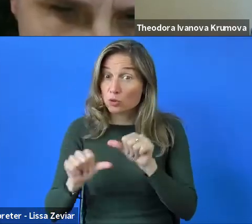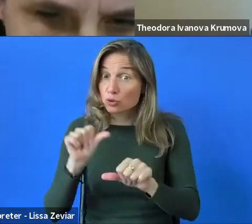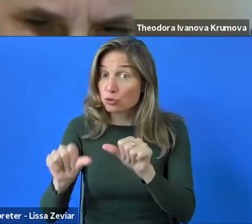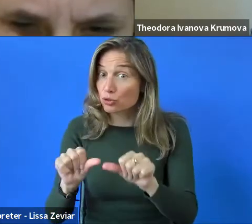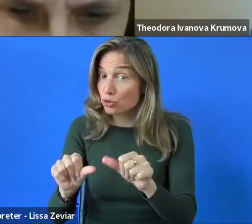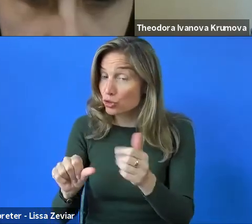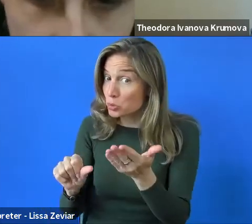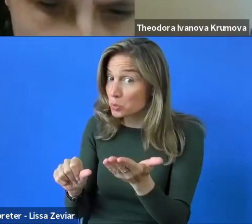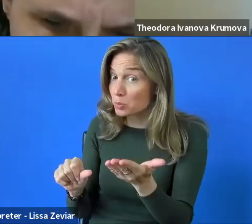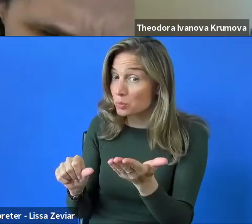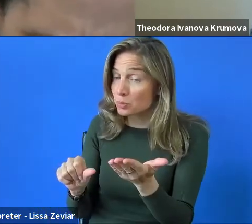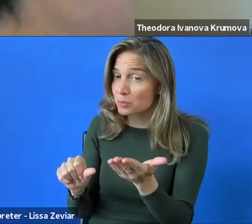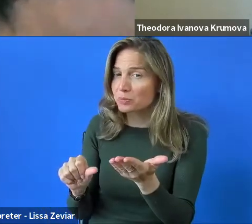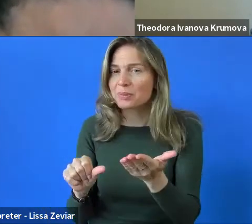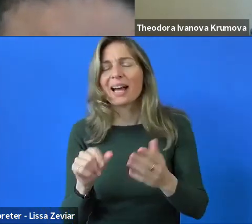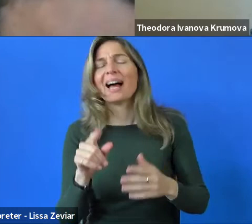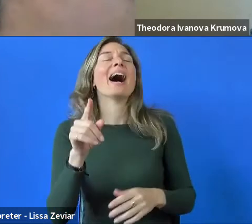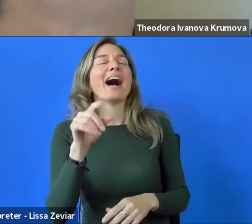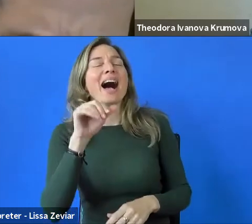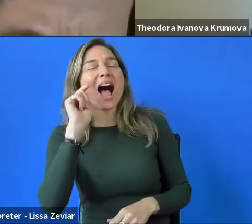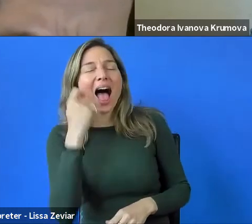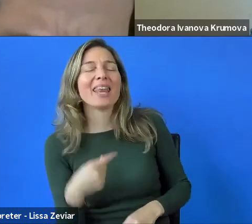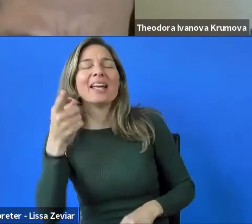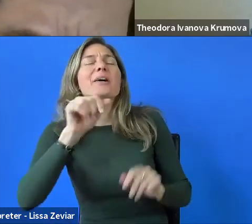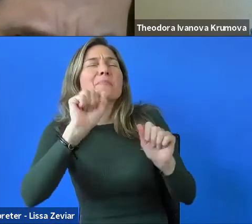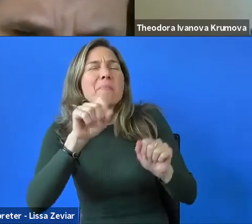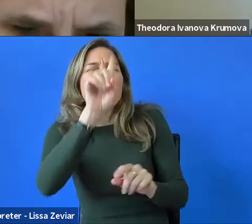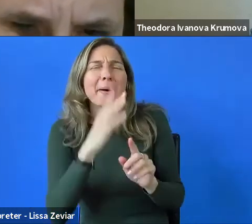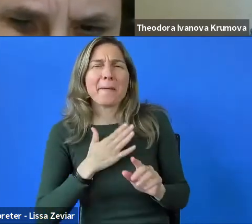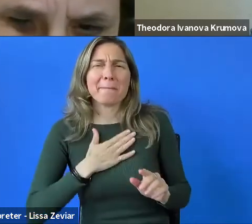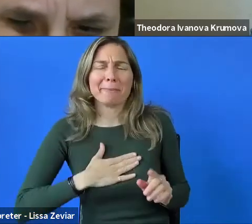But please quickly otherwise we will not have time for questions